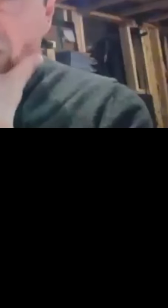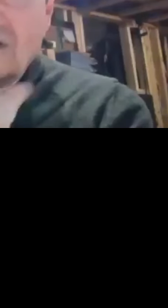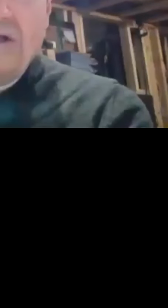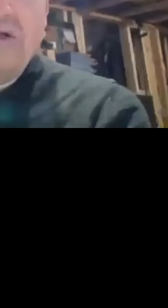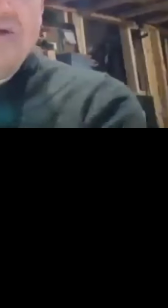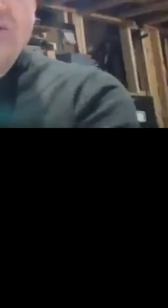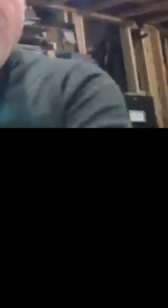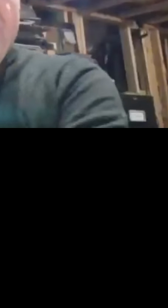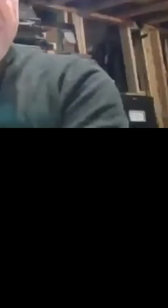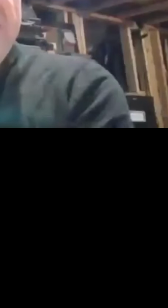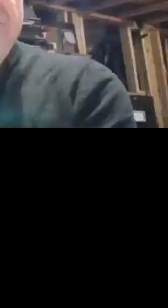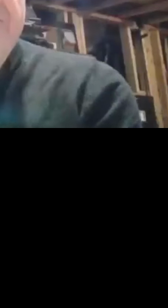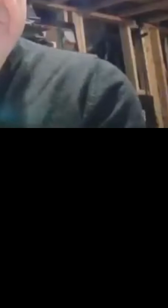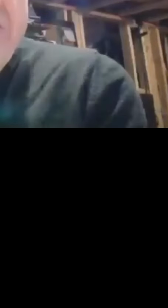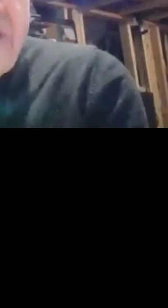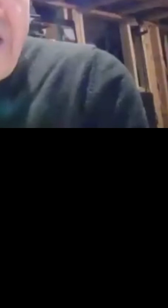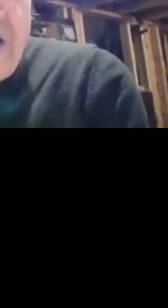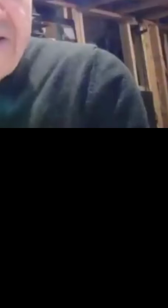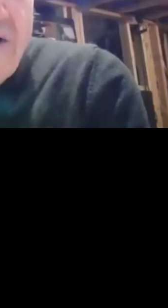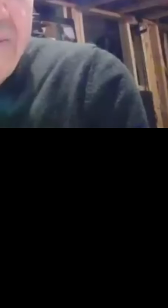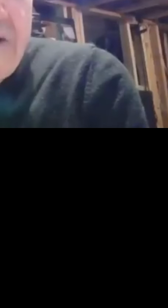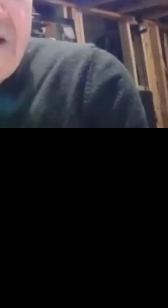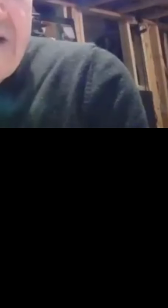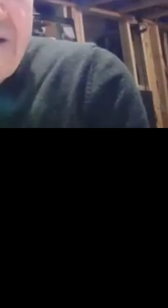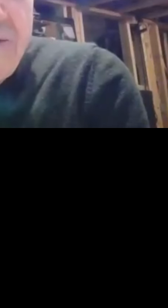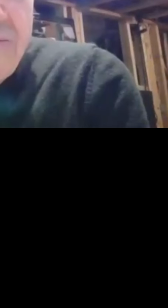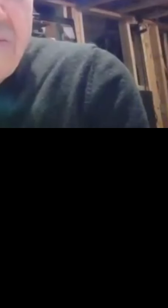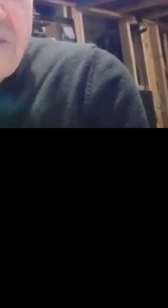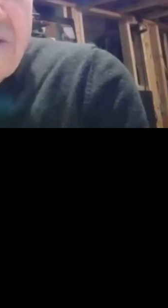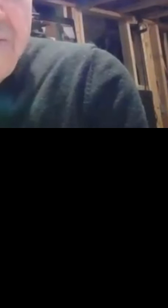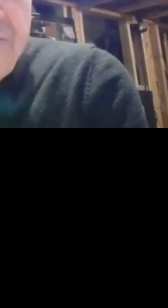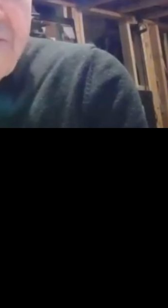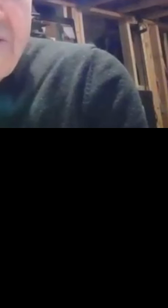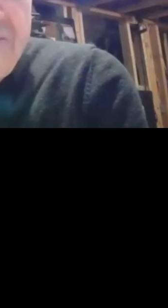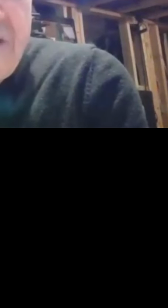or how to address